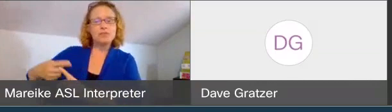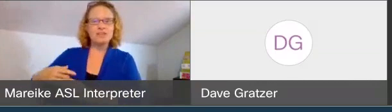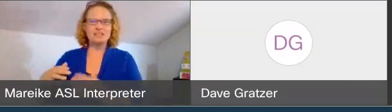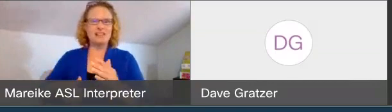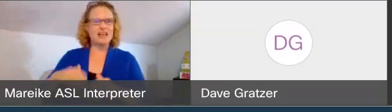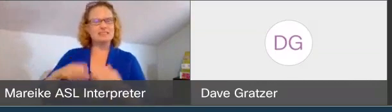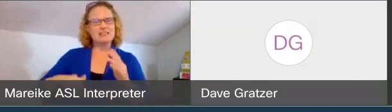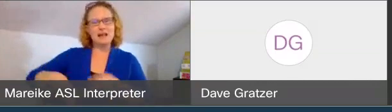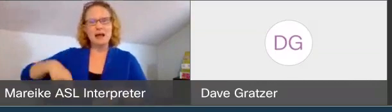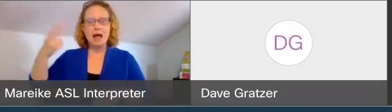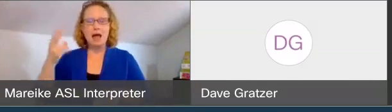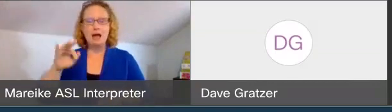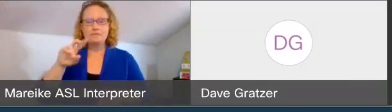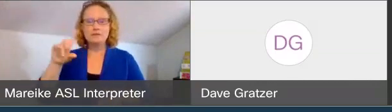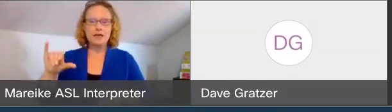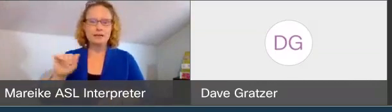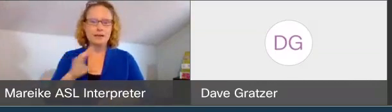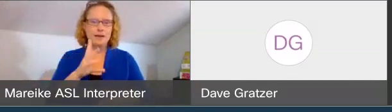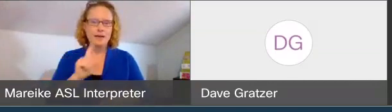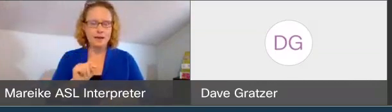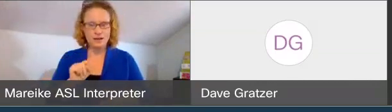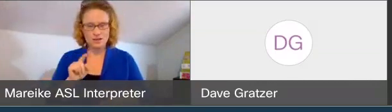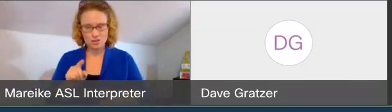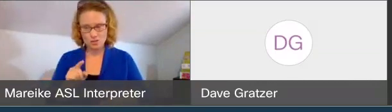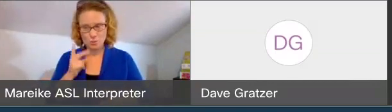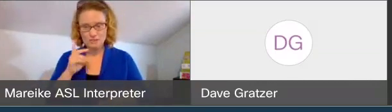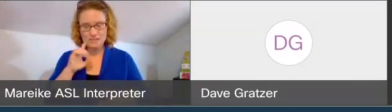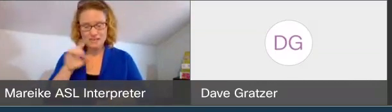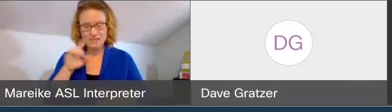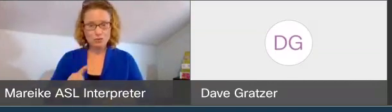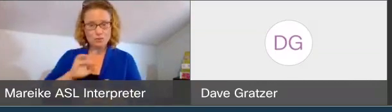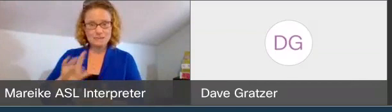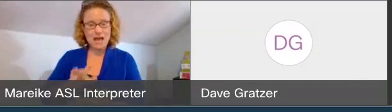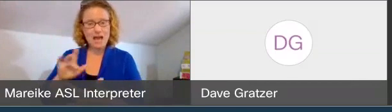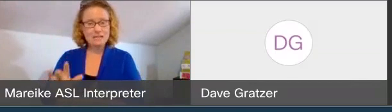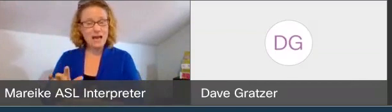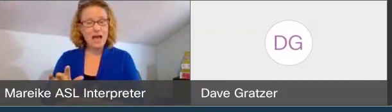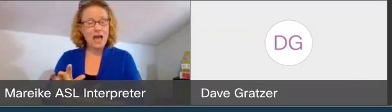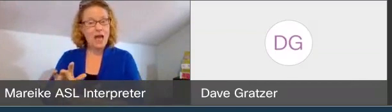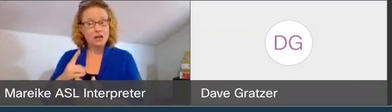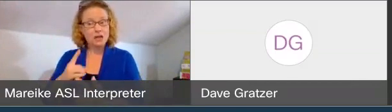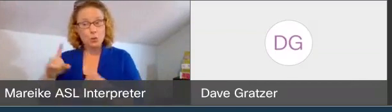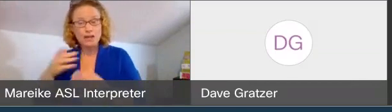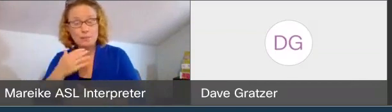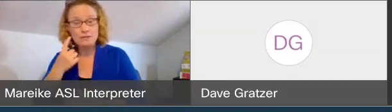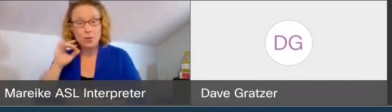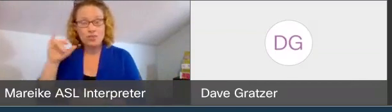fidelity act. Do you find this reduced contact work better for this specific forensic population?